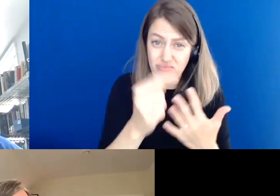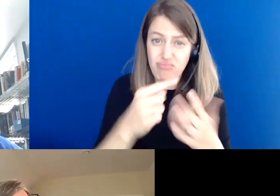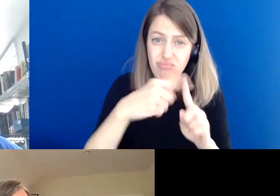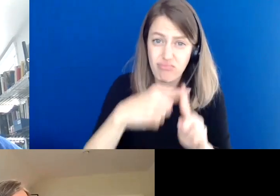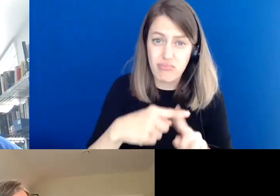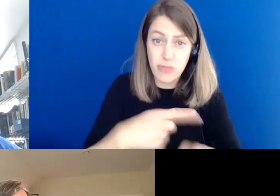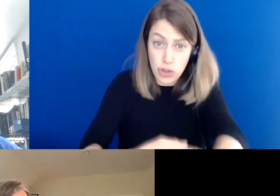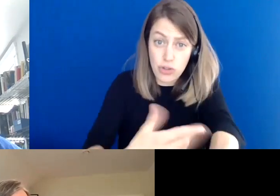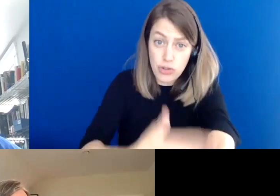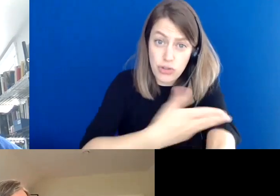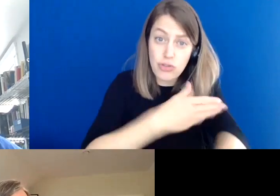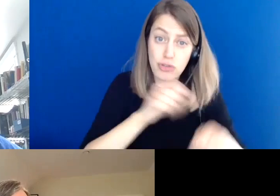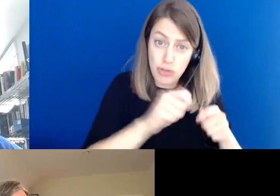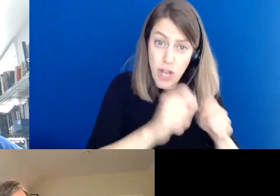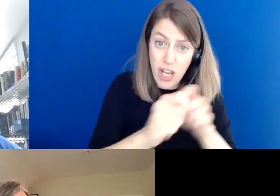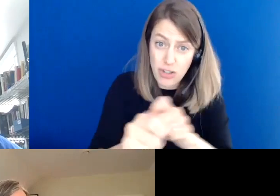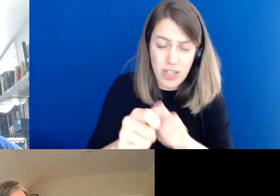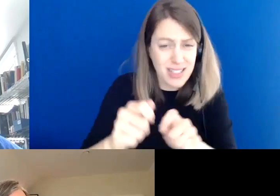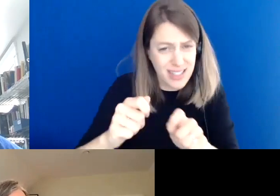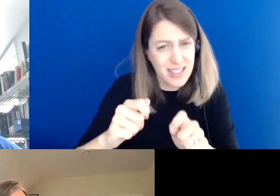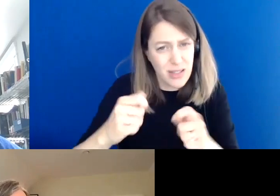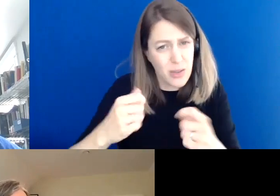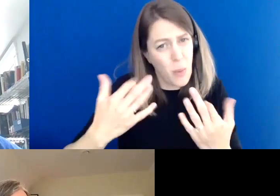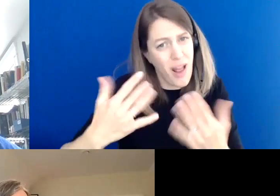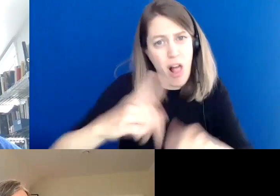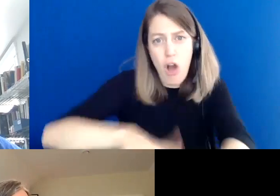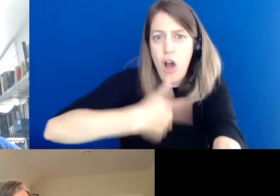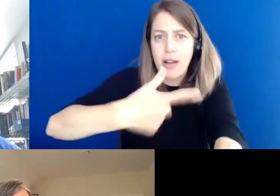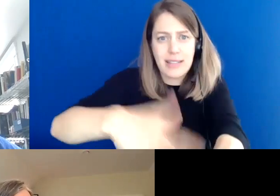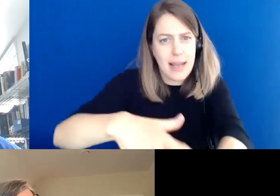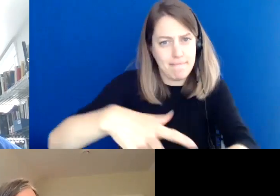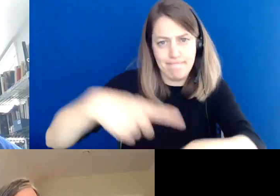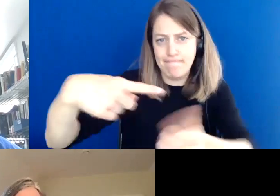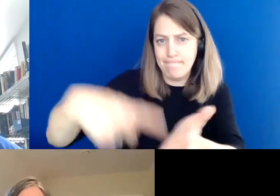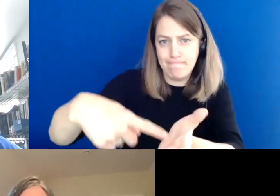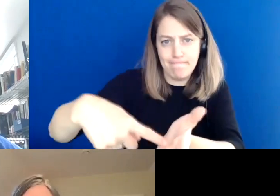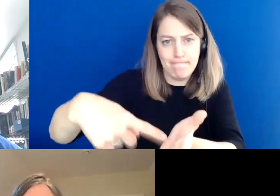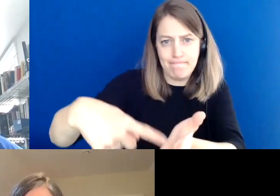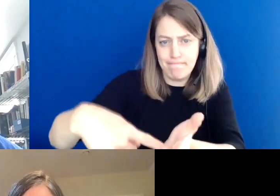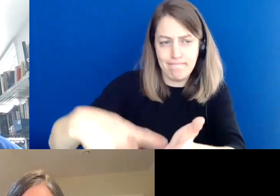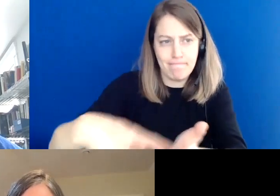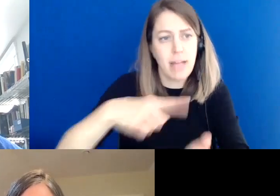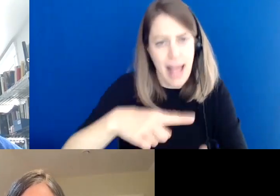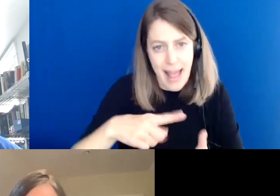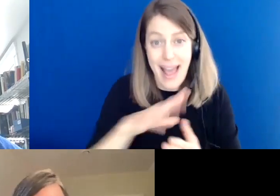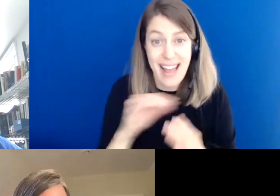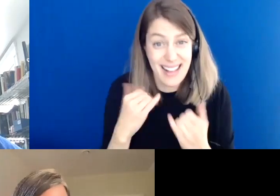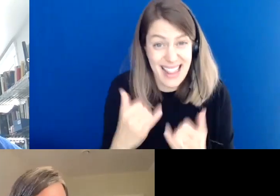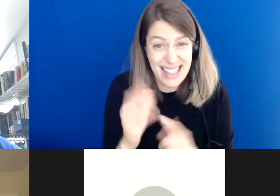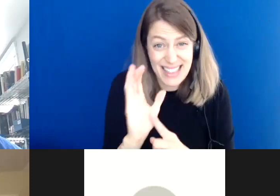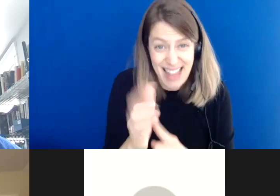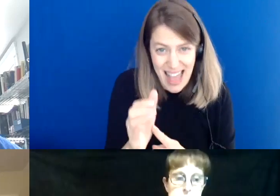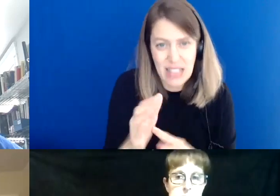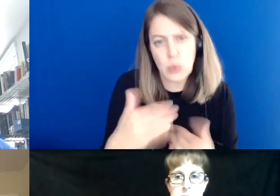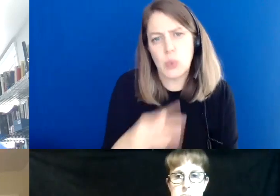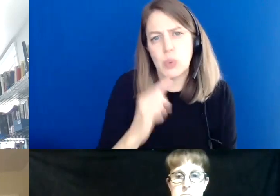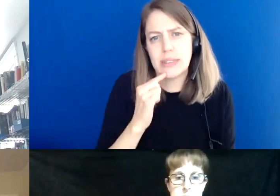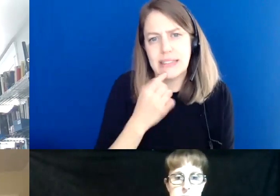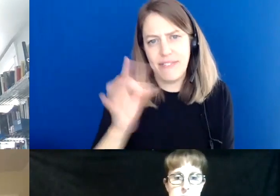no measurable effects even in the severity that they were practiced in this case."